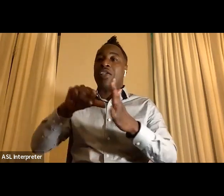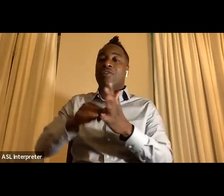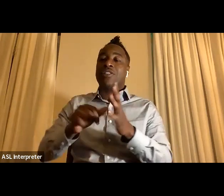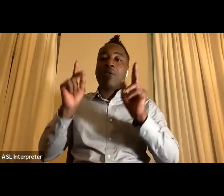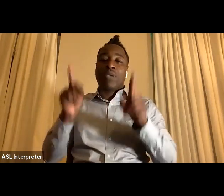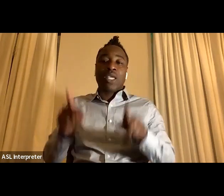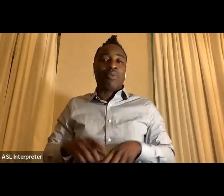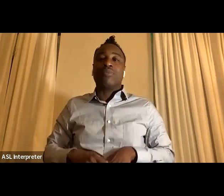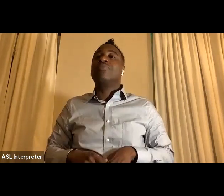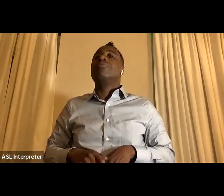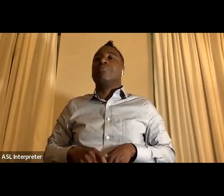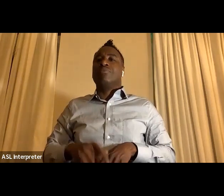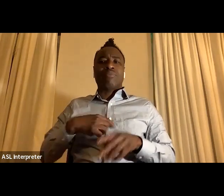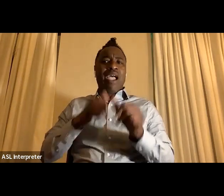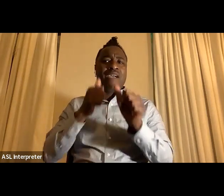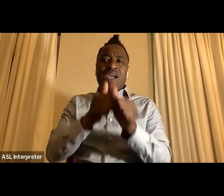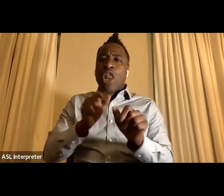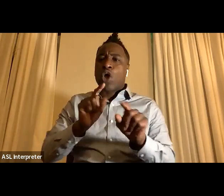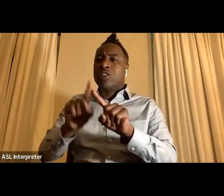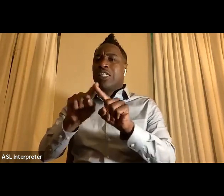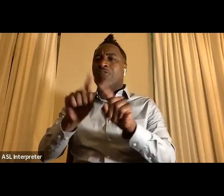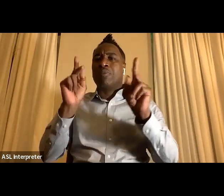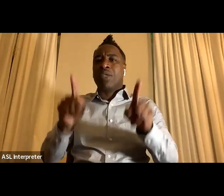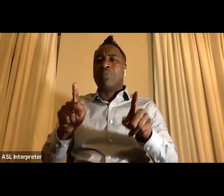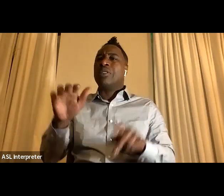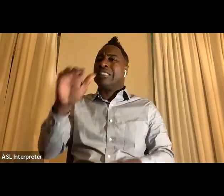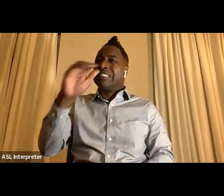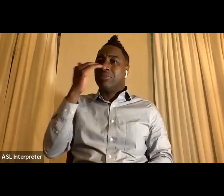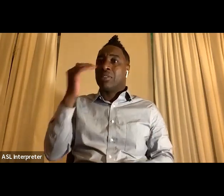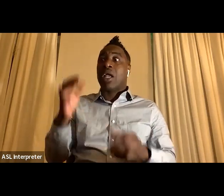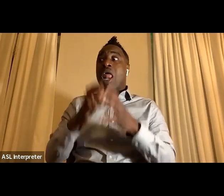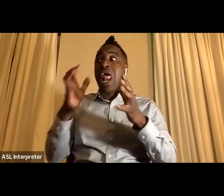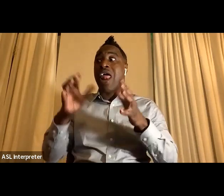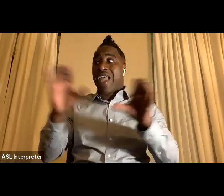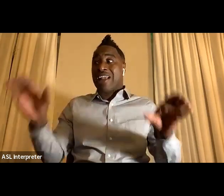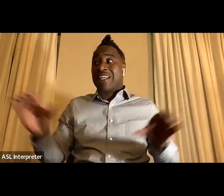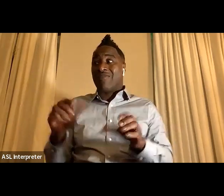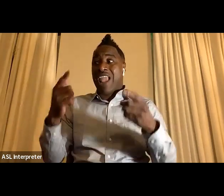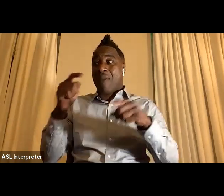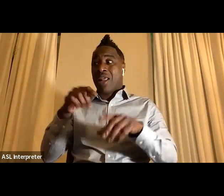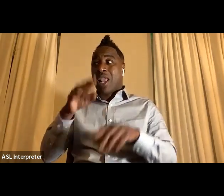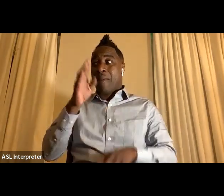And yes, it seems like a lot going on in Baltimore more than